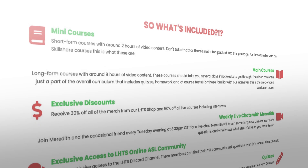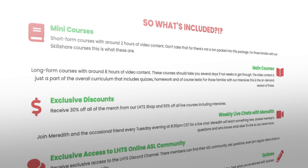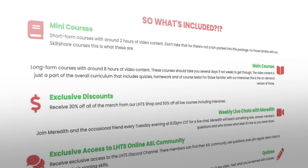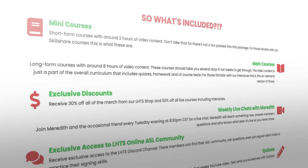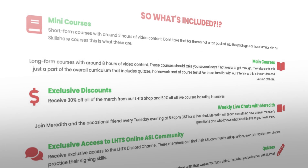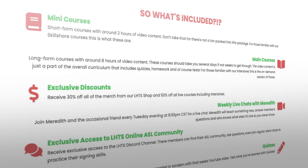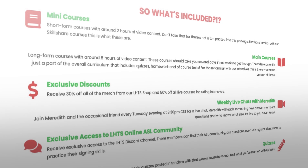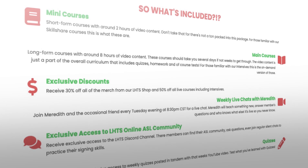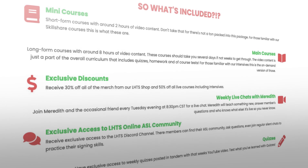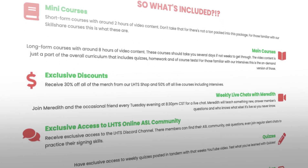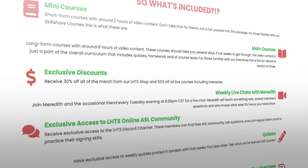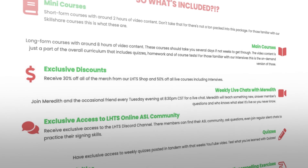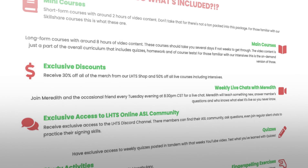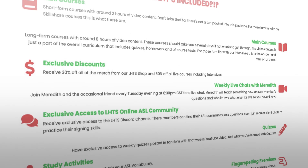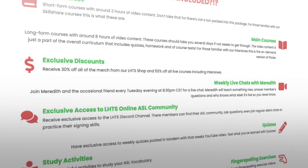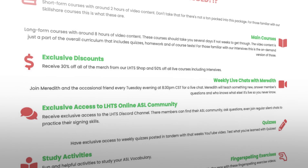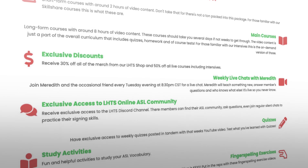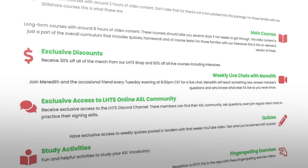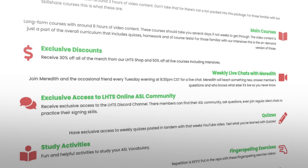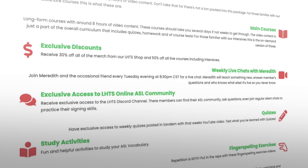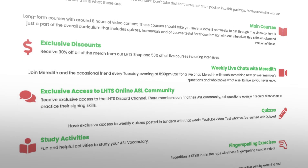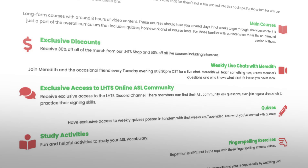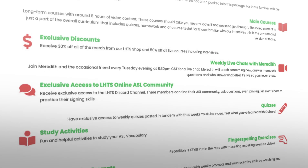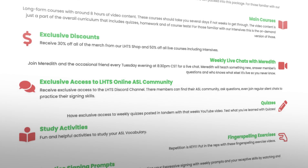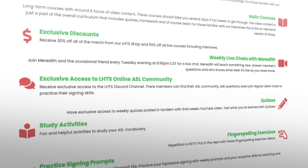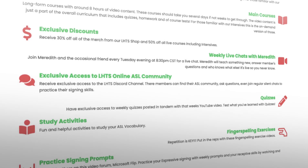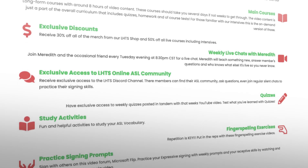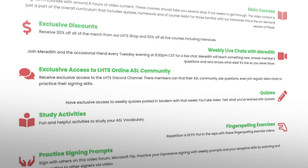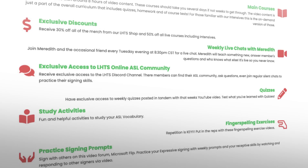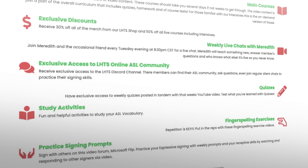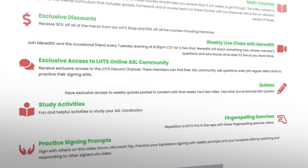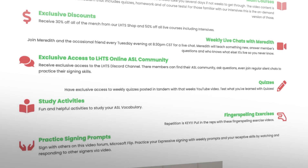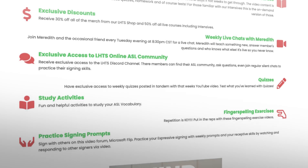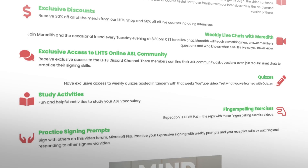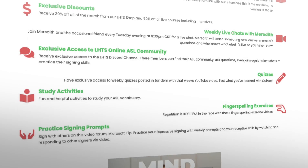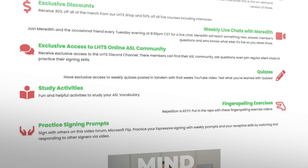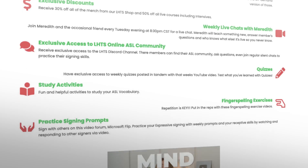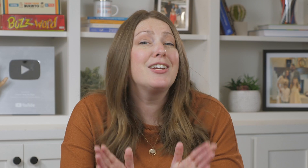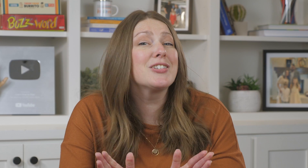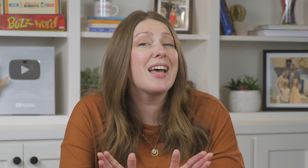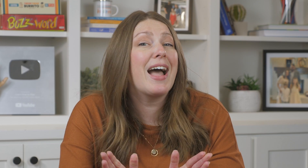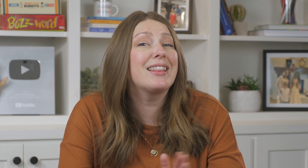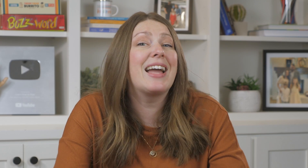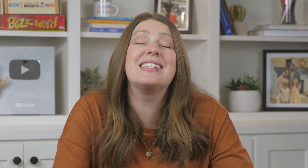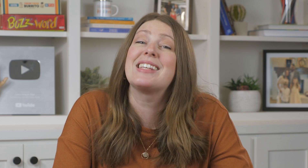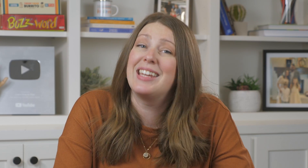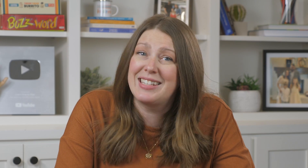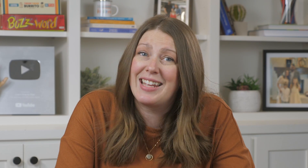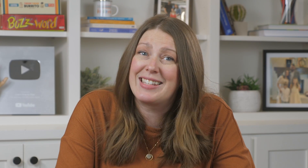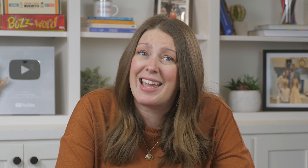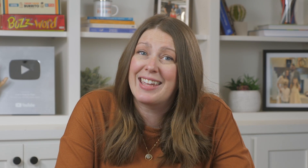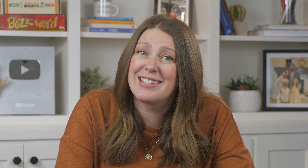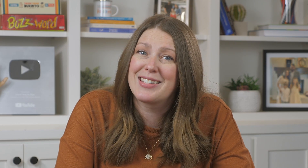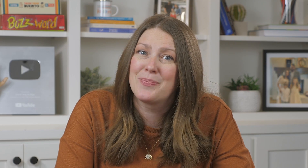with these homeschool lessons, but access to our other courses and offerings. Here's the highlights in 10s